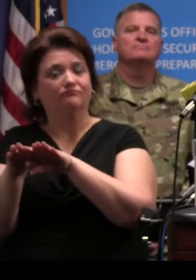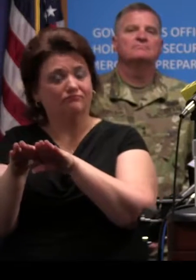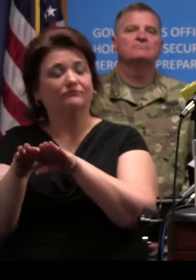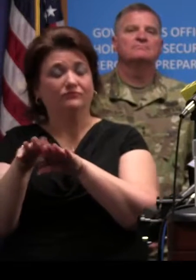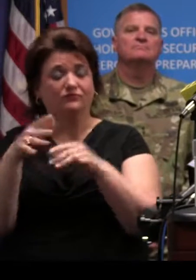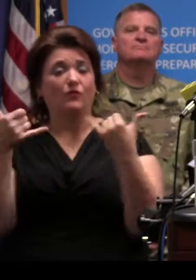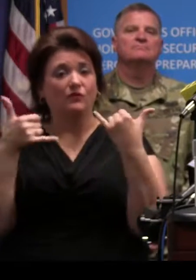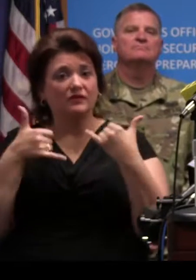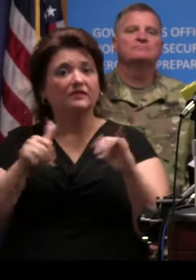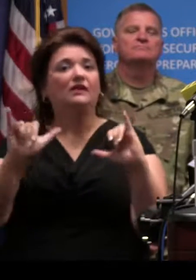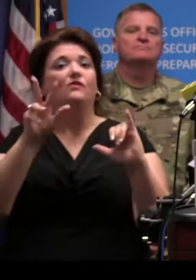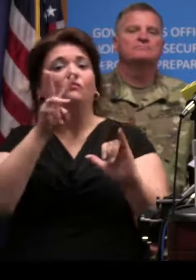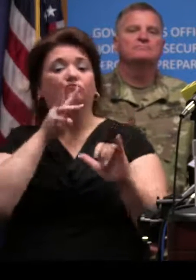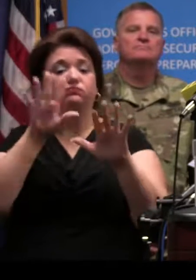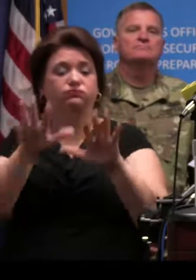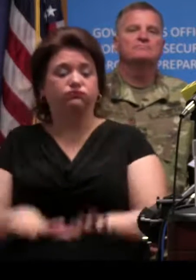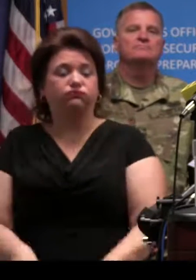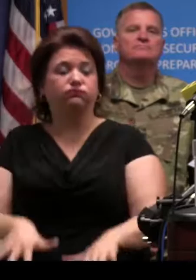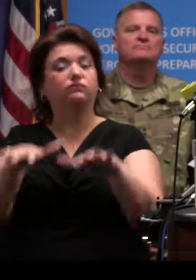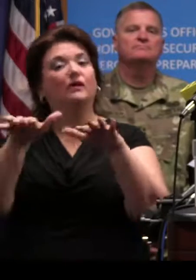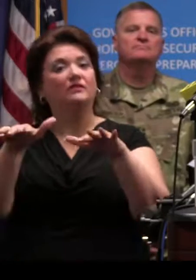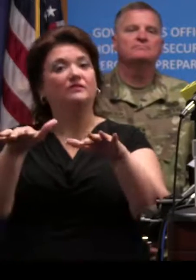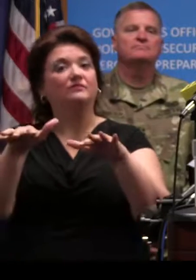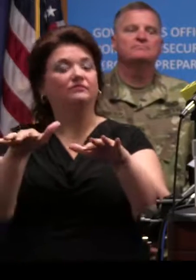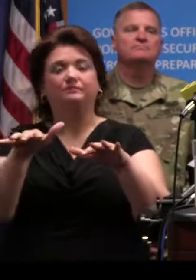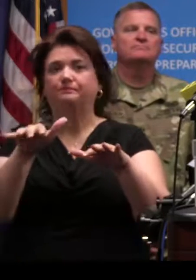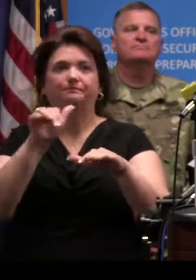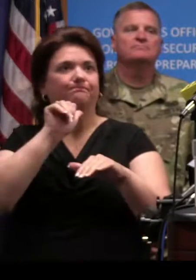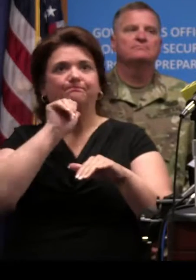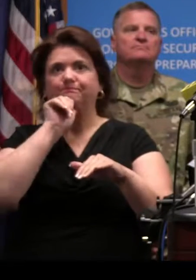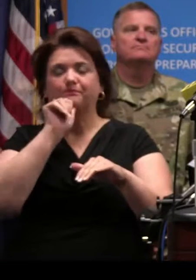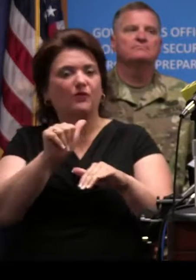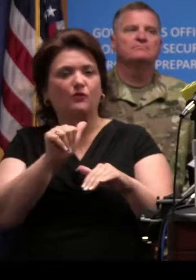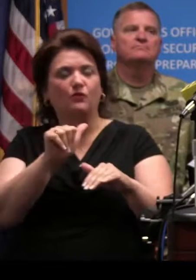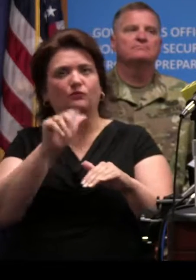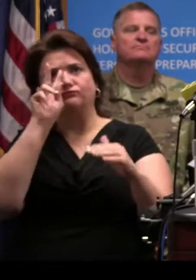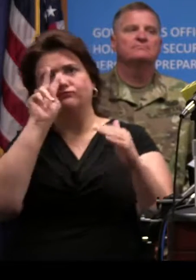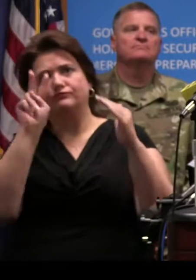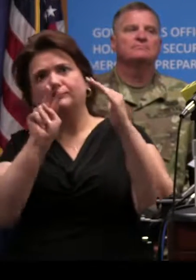water and do not anticipate that any of the rain that you're seeing today is